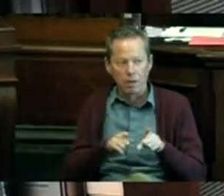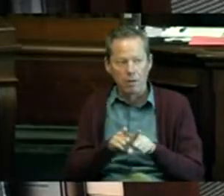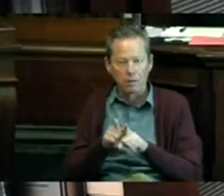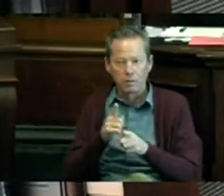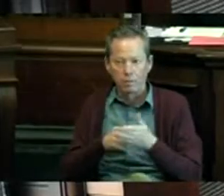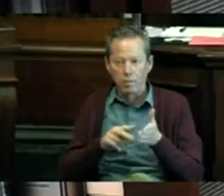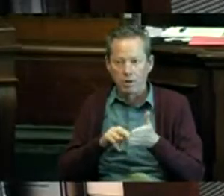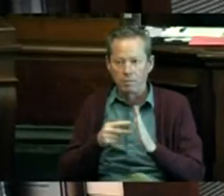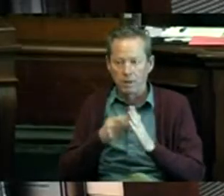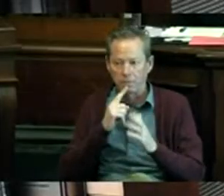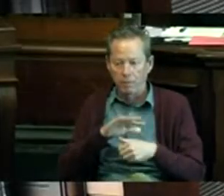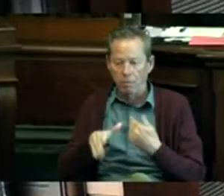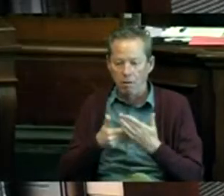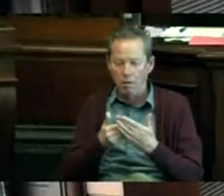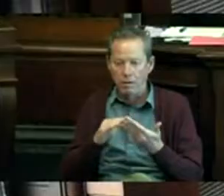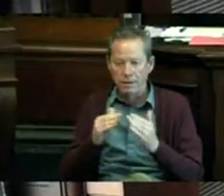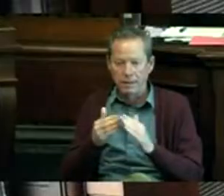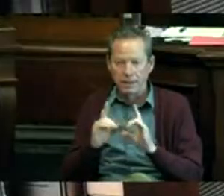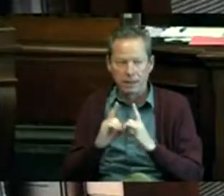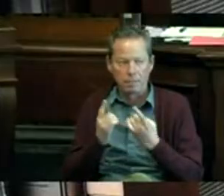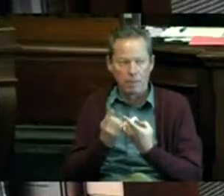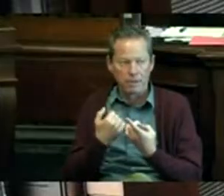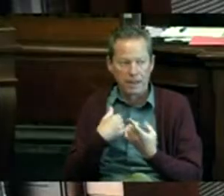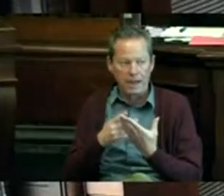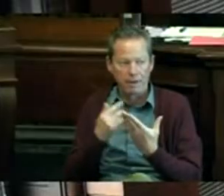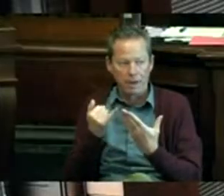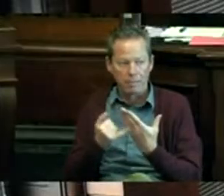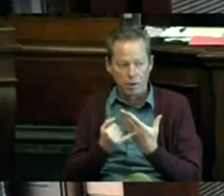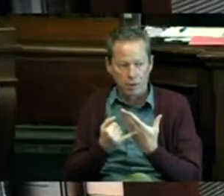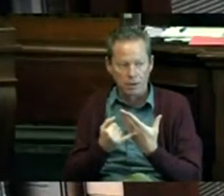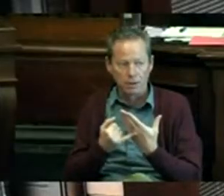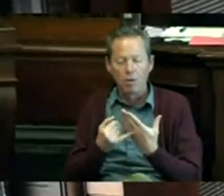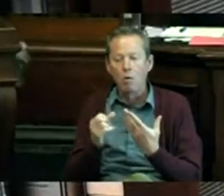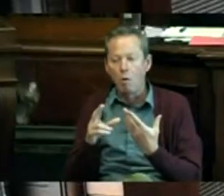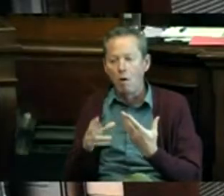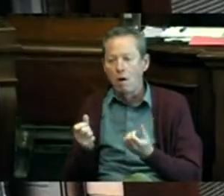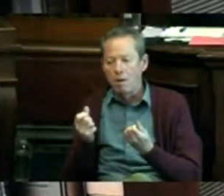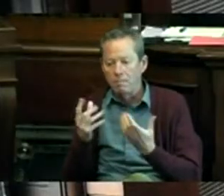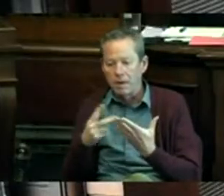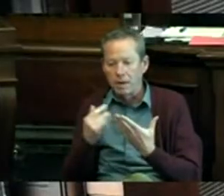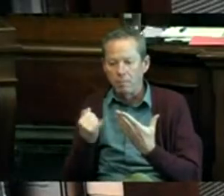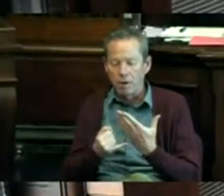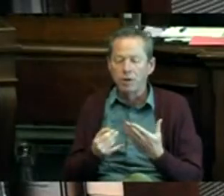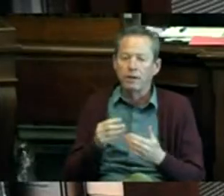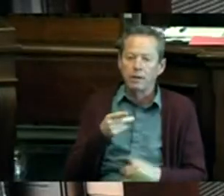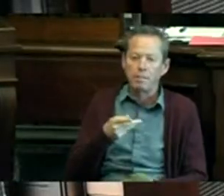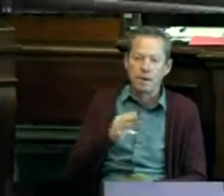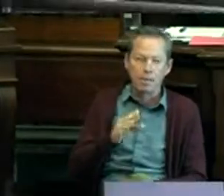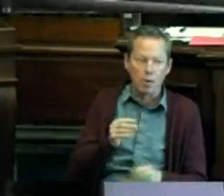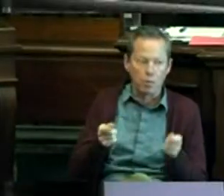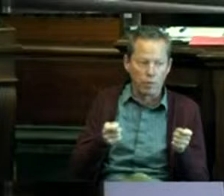for what it means to the project management office, but also for what it means to all city